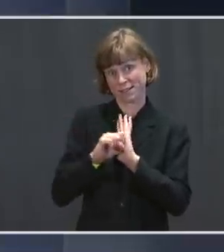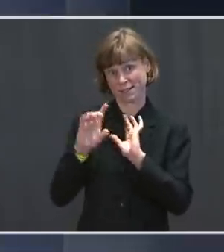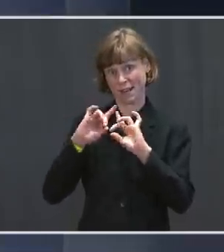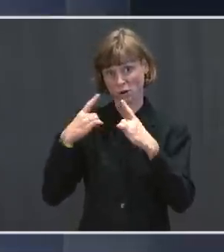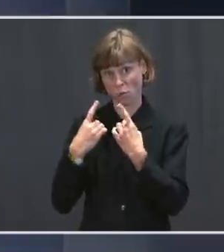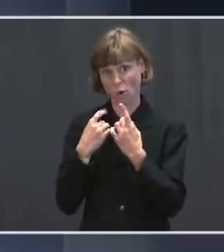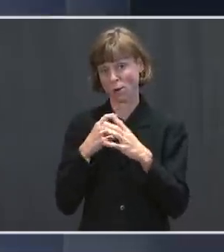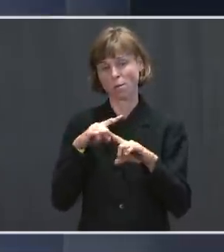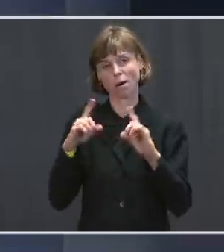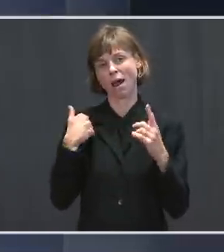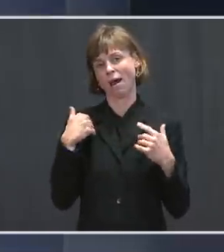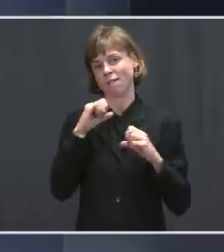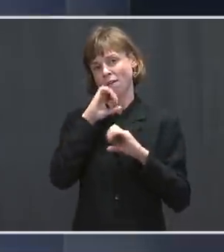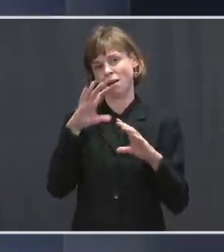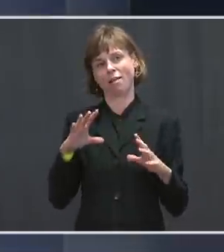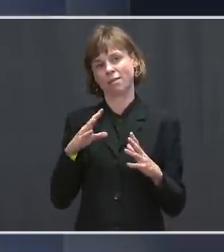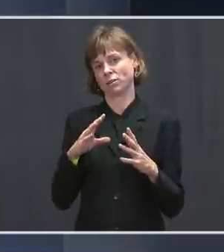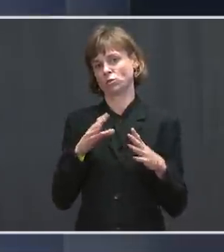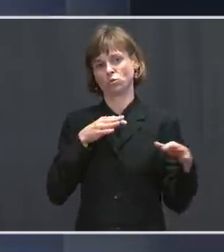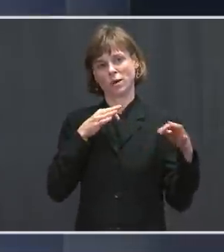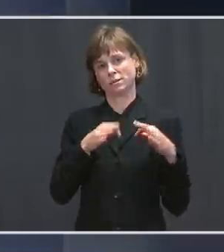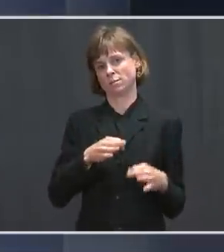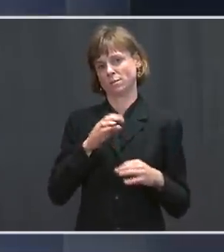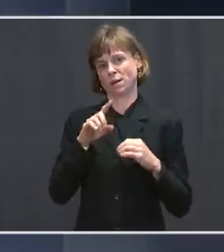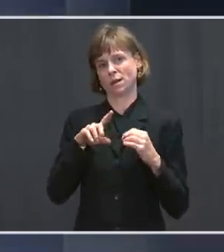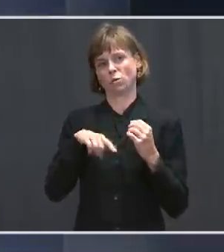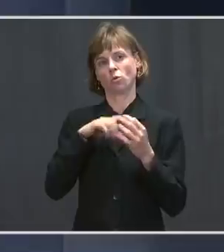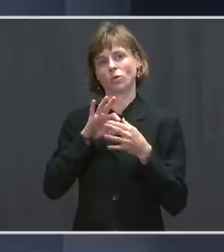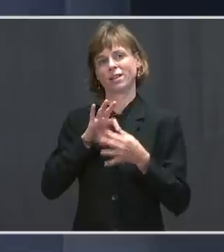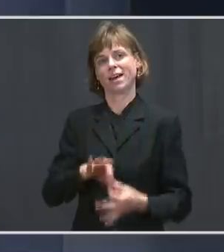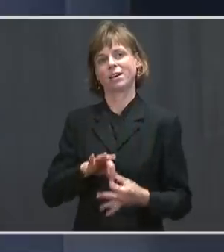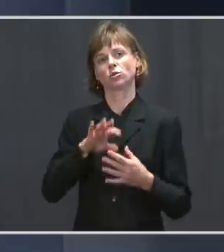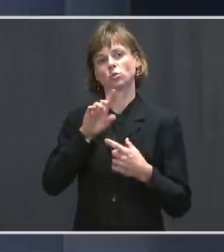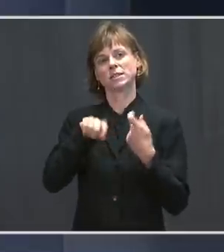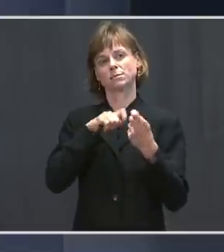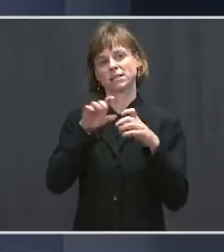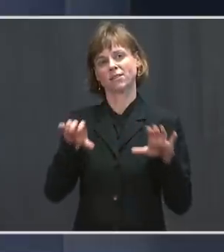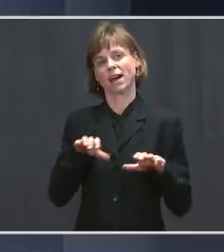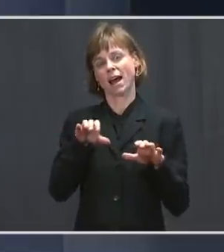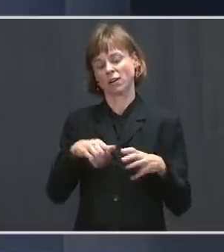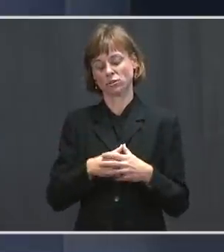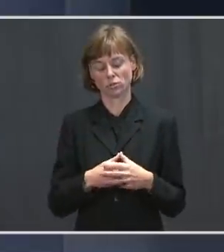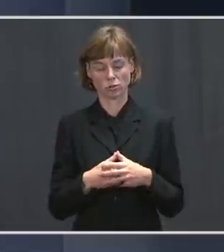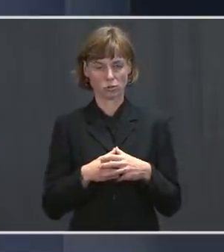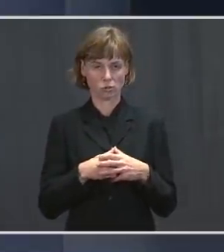But I don't have anything to preview for you in terms of specific actions. Go ahead. The Press: Has the president used the Defense Production Act